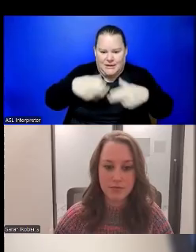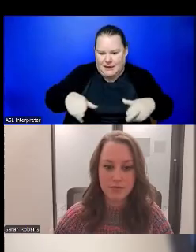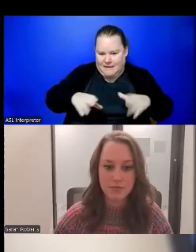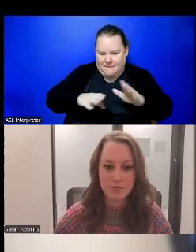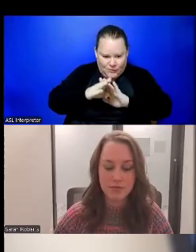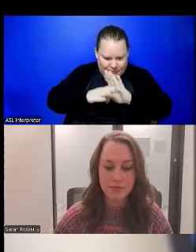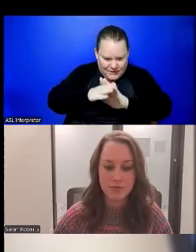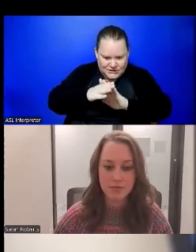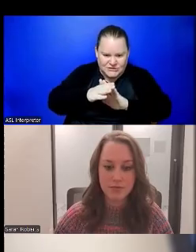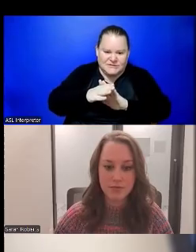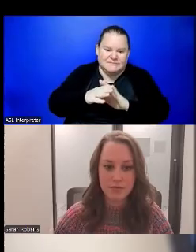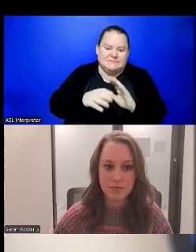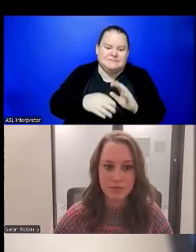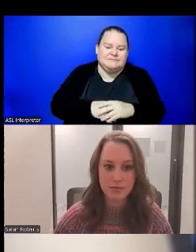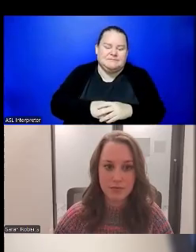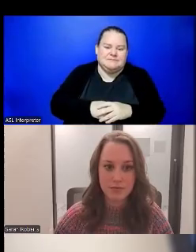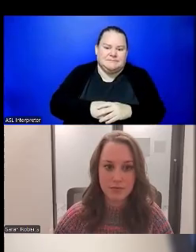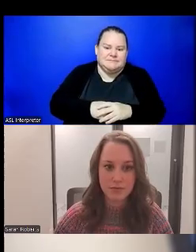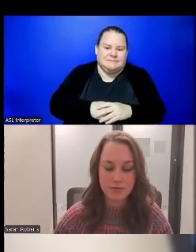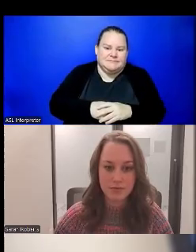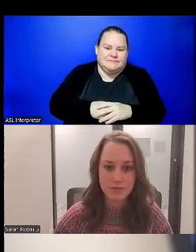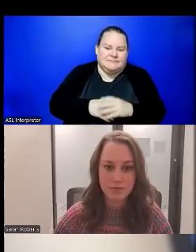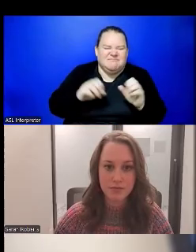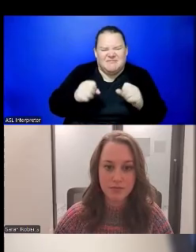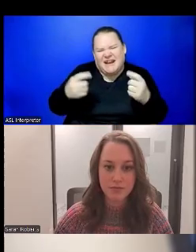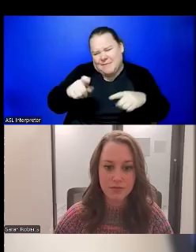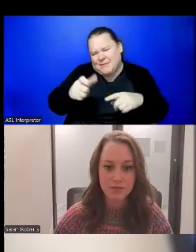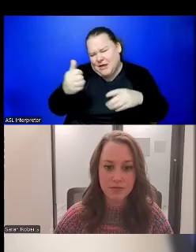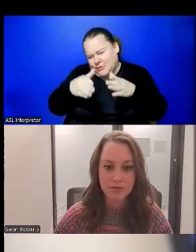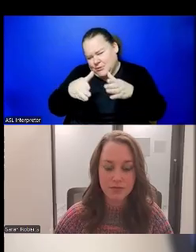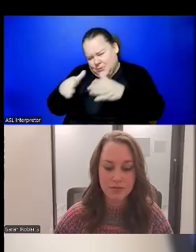other mechanisms as well. And then third, there can be an